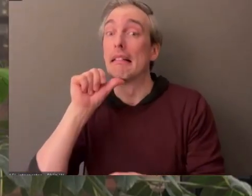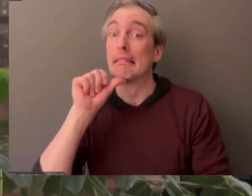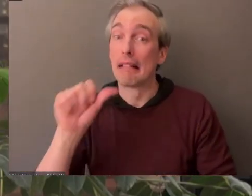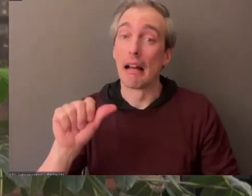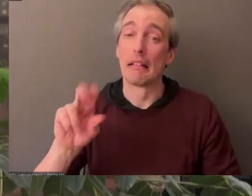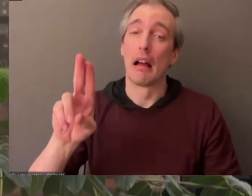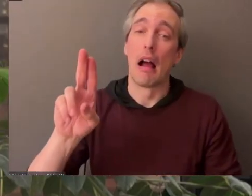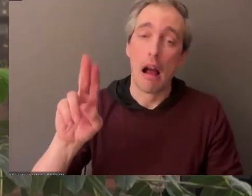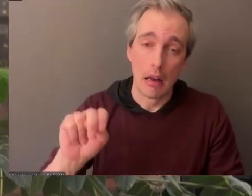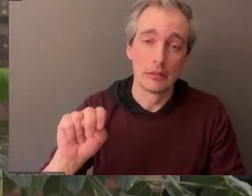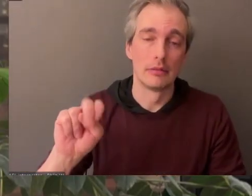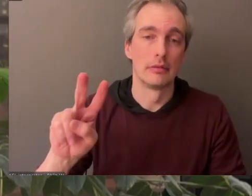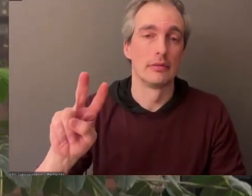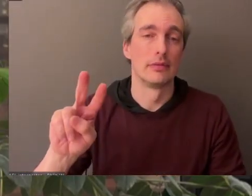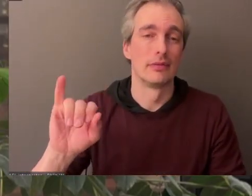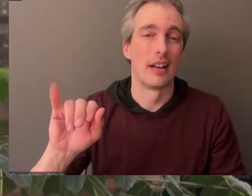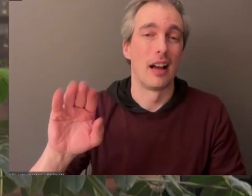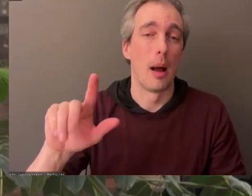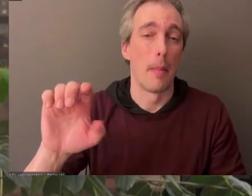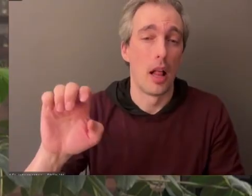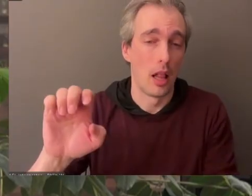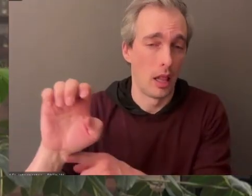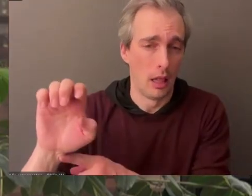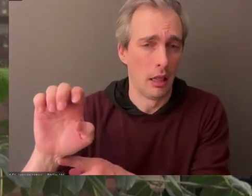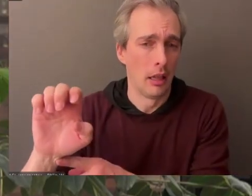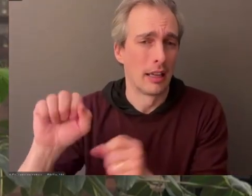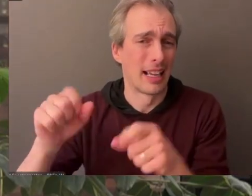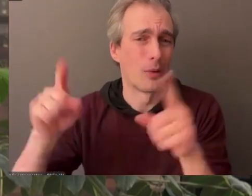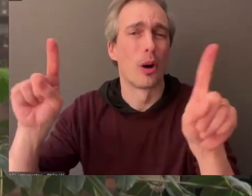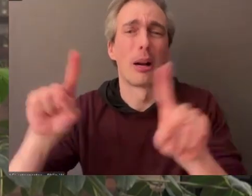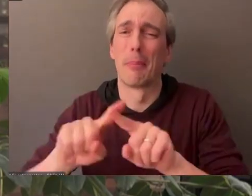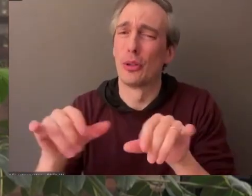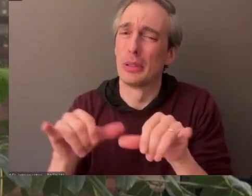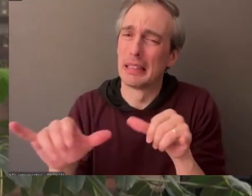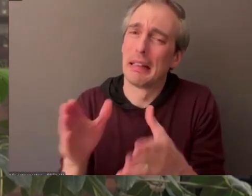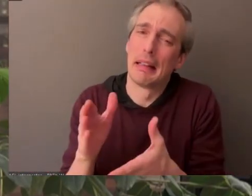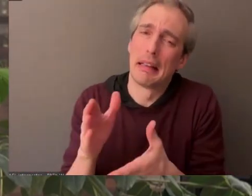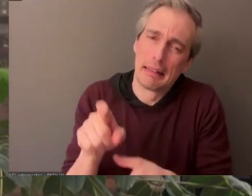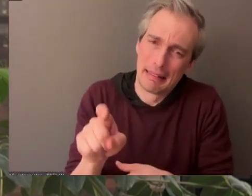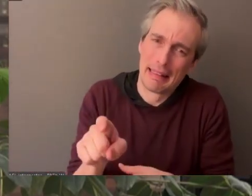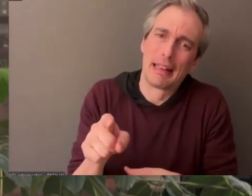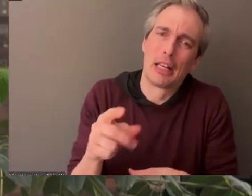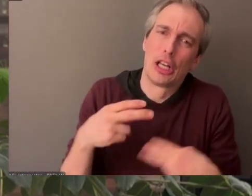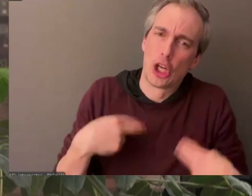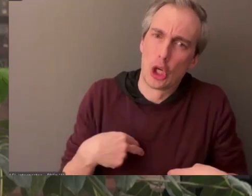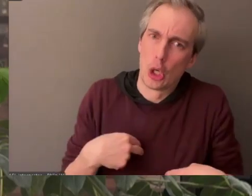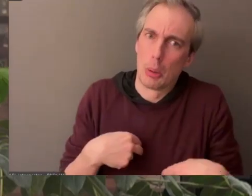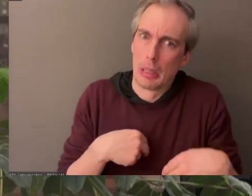You've still got to have the human close to the machine. With eyes on. To make sure... Trust and verify. Human in the loop.